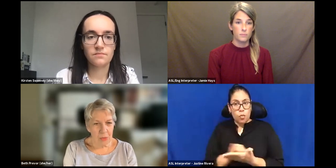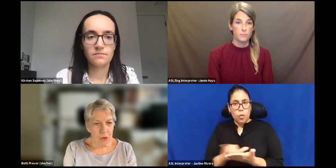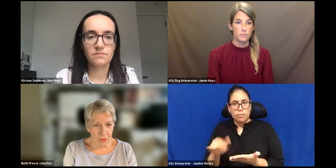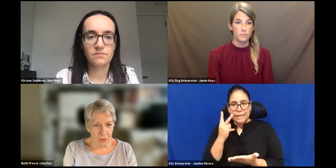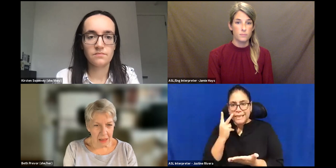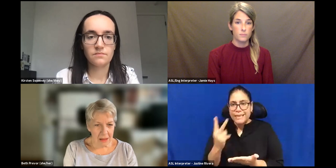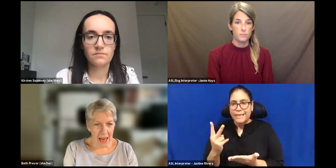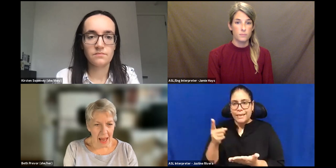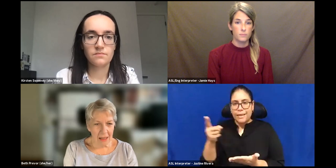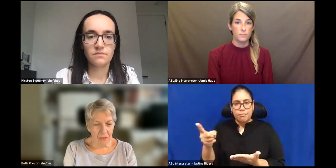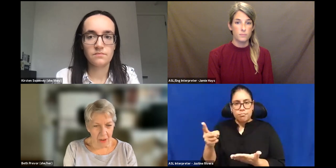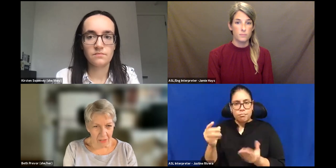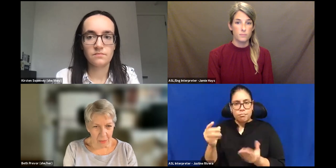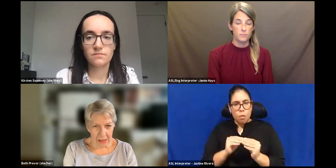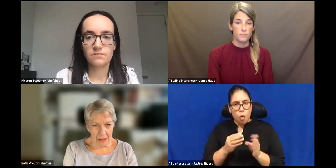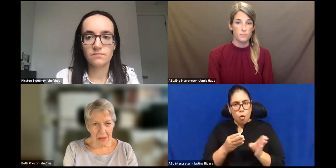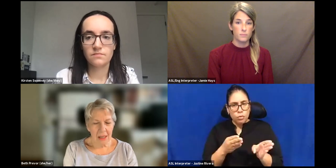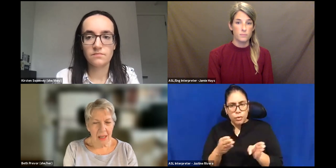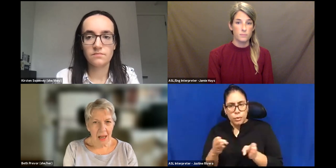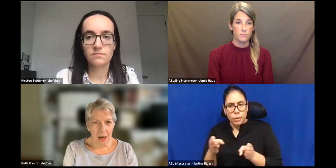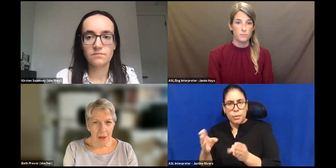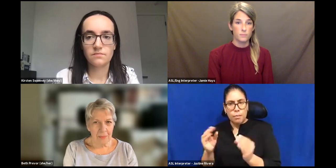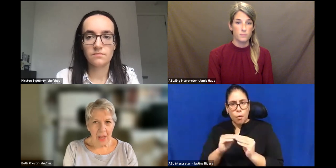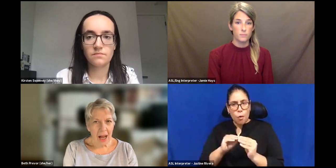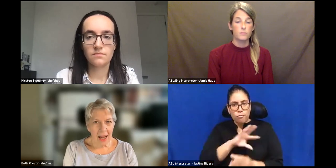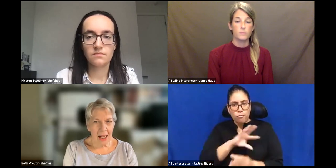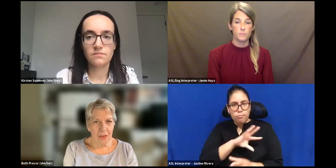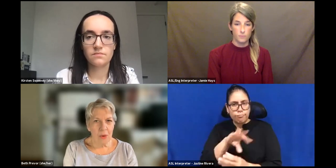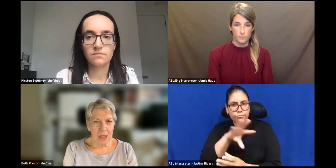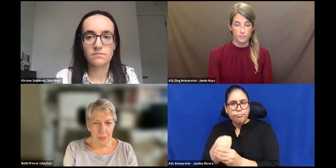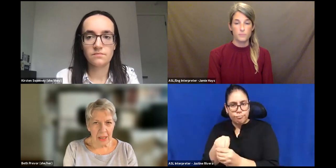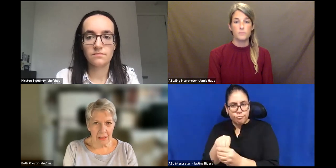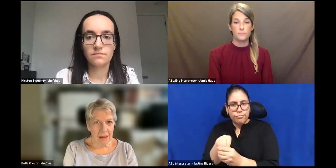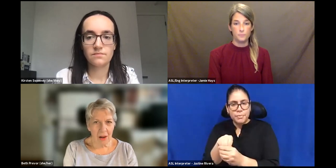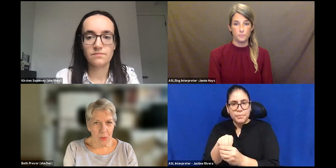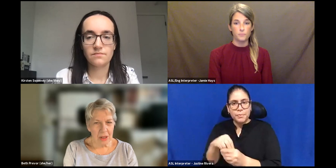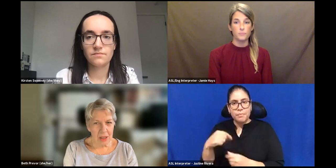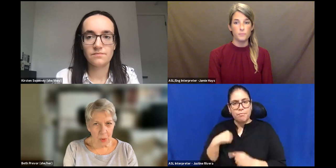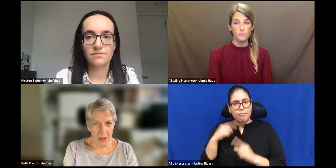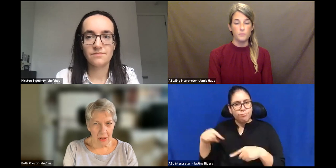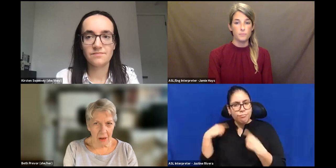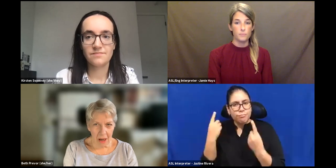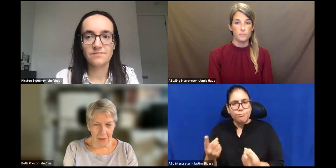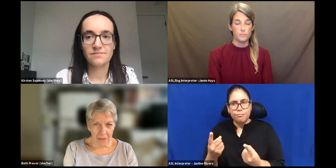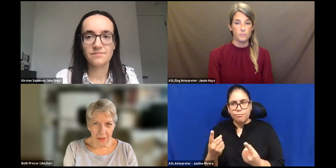movement and involvement. I've always been a real supporter of